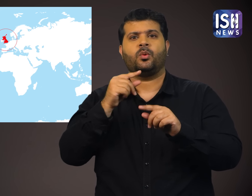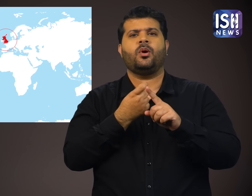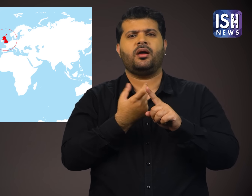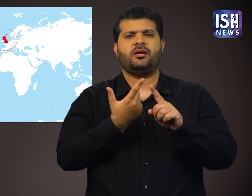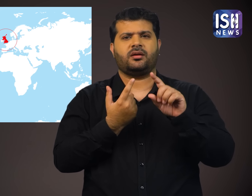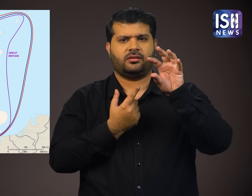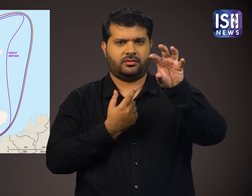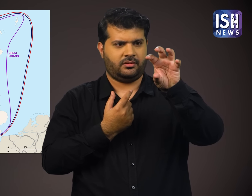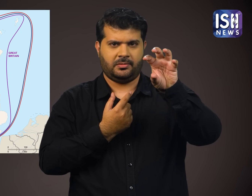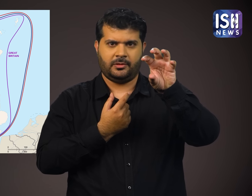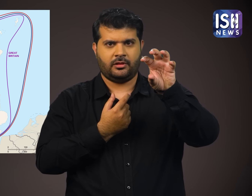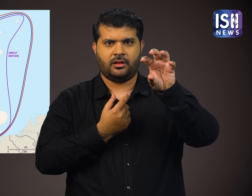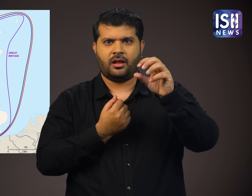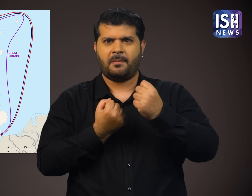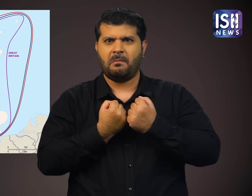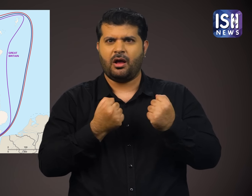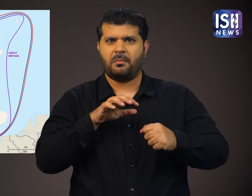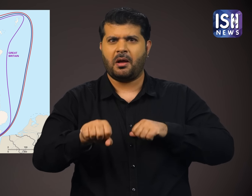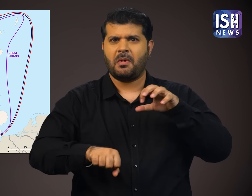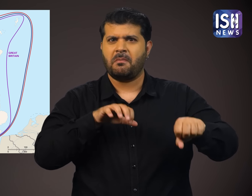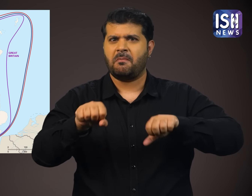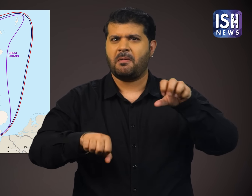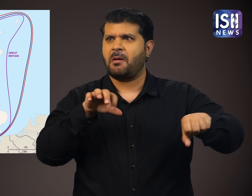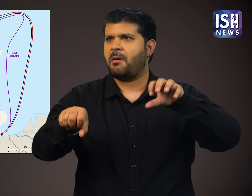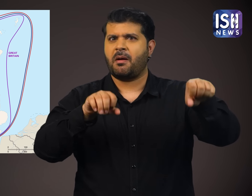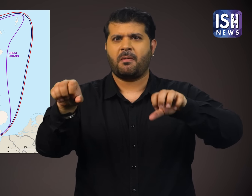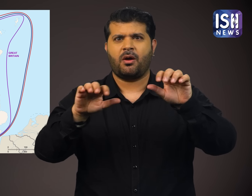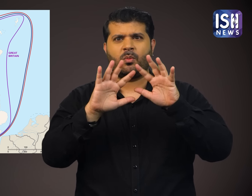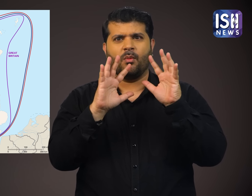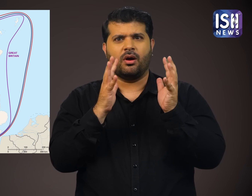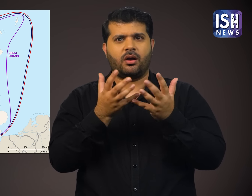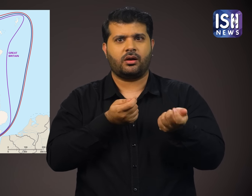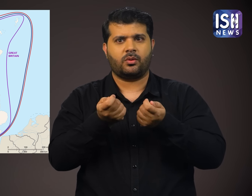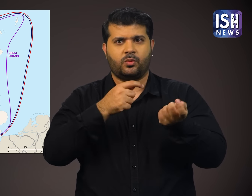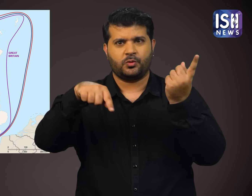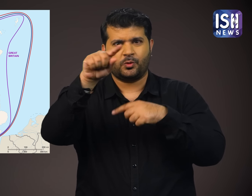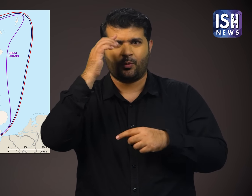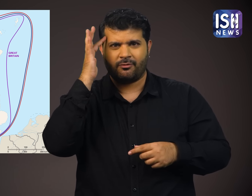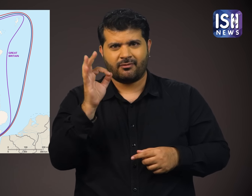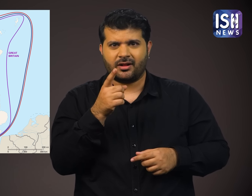The UK became powerful by invading and ruling many nations, as you may be aware.